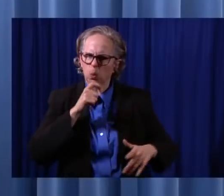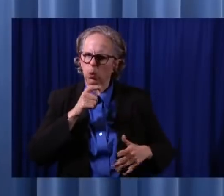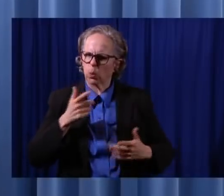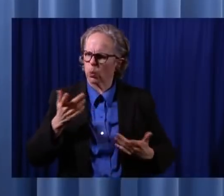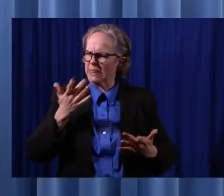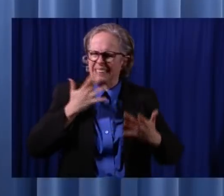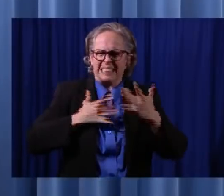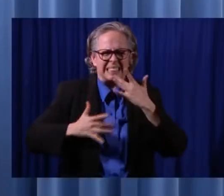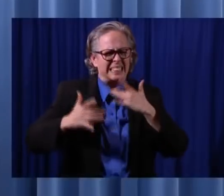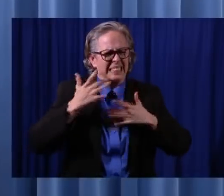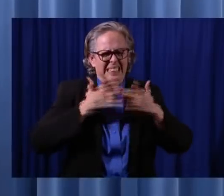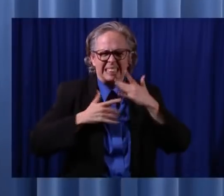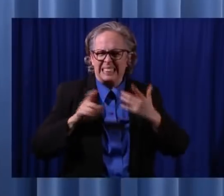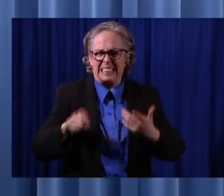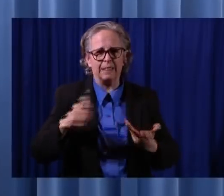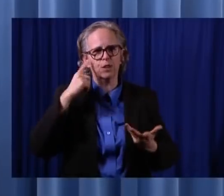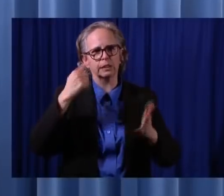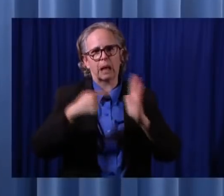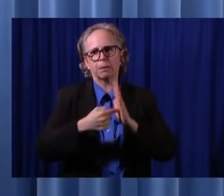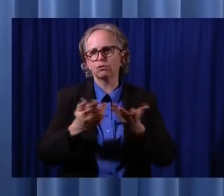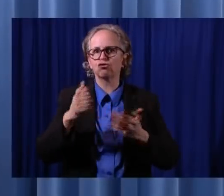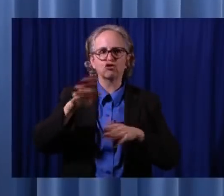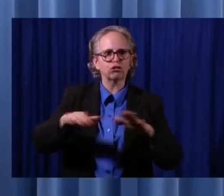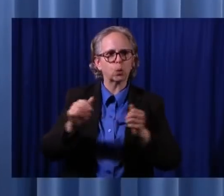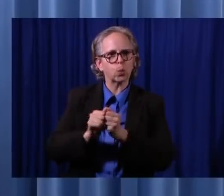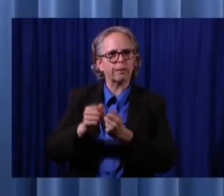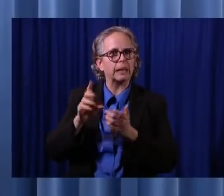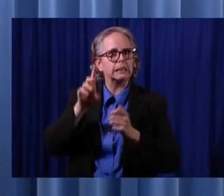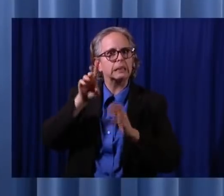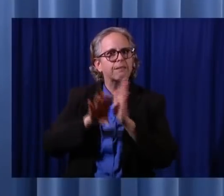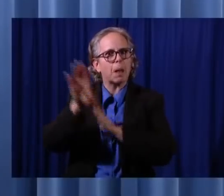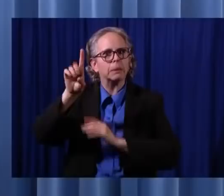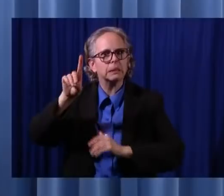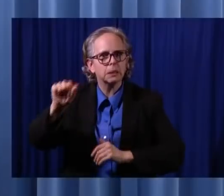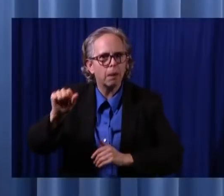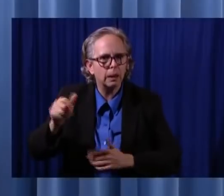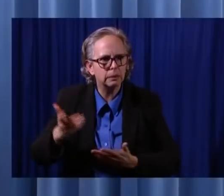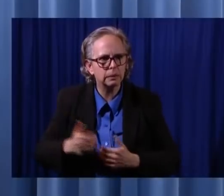WE ARE ANNOUNCING A ONE MILLION- DOLLAR GRANT FUNDING TO OHIO'S